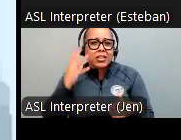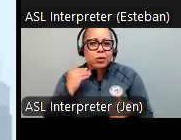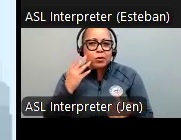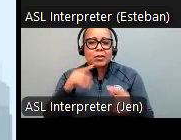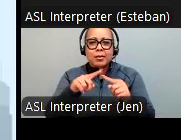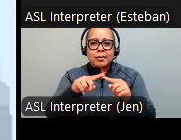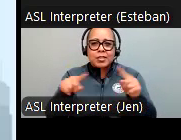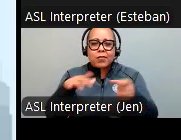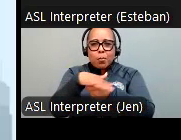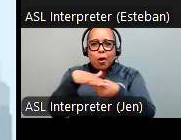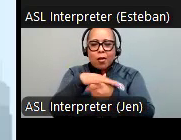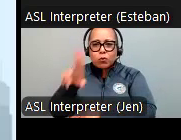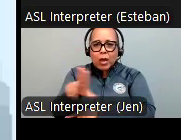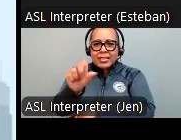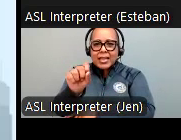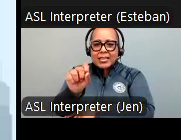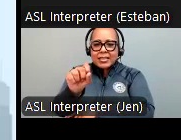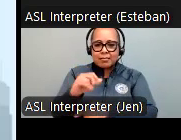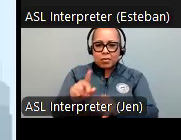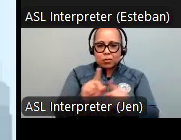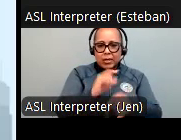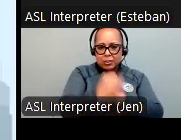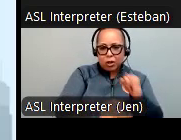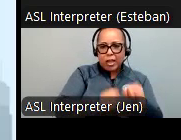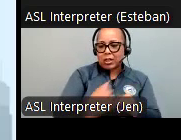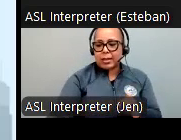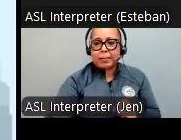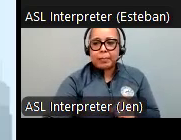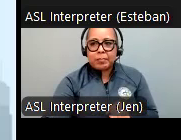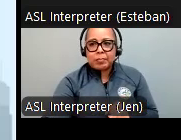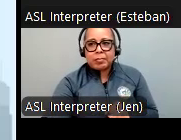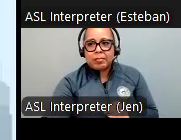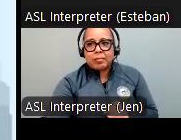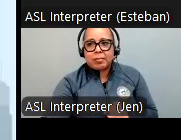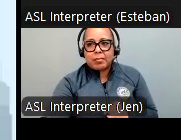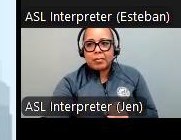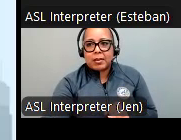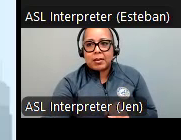of the United States as well internationally. There are many things that I love about it,